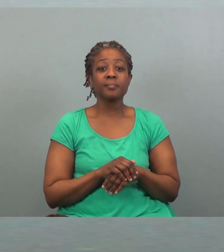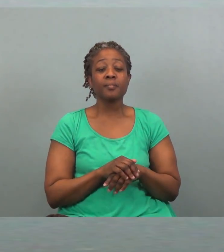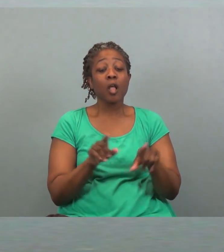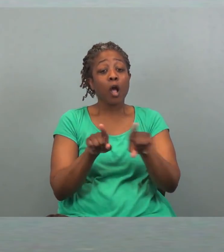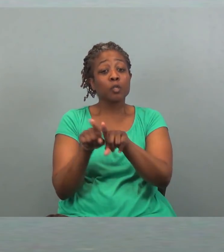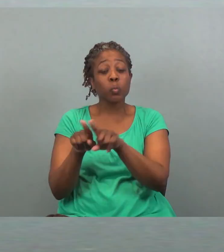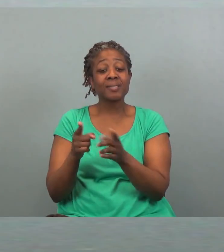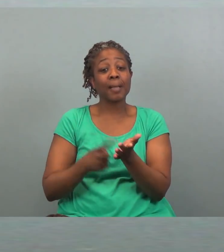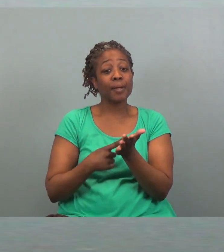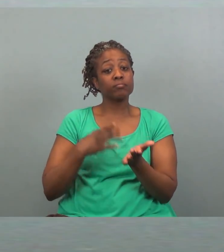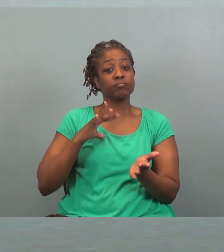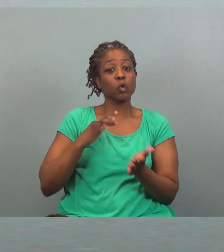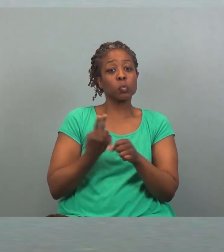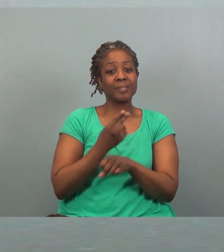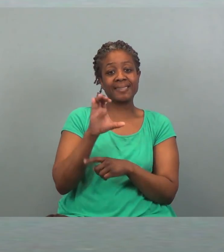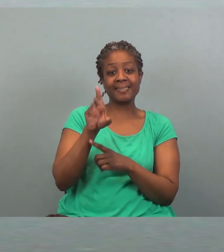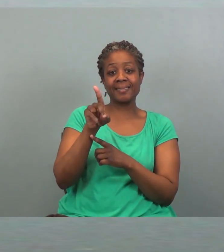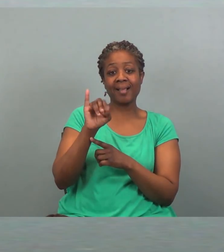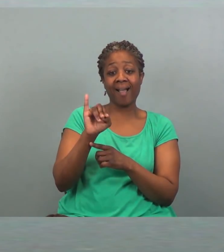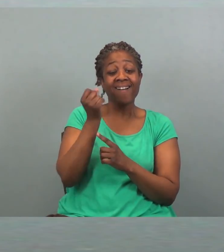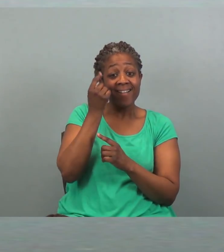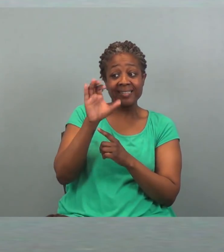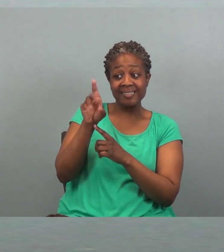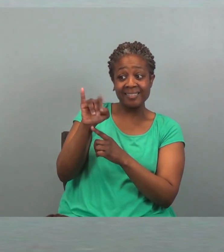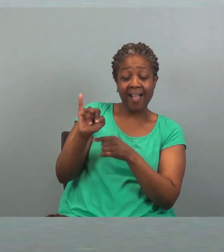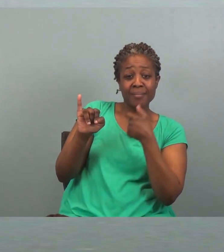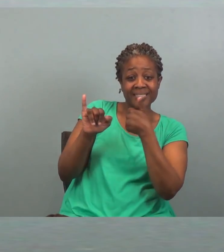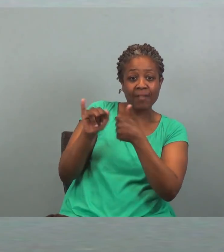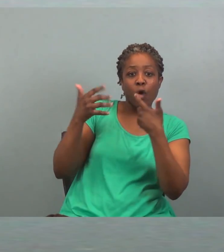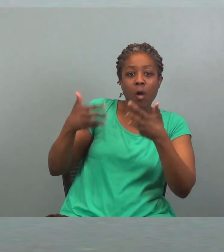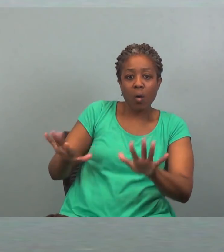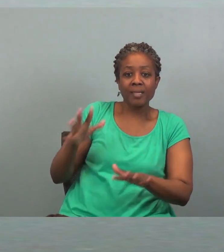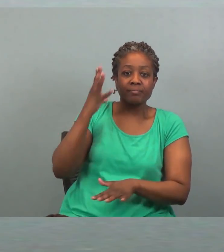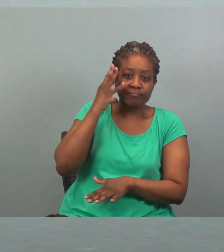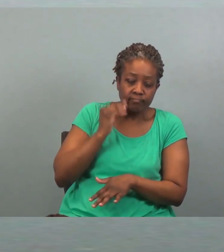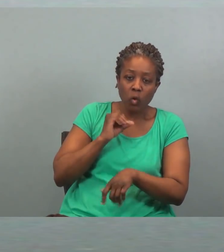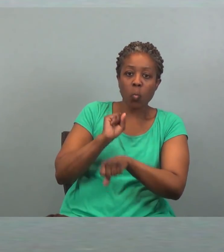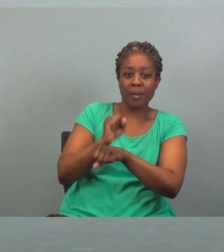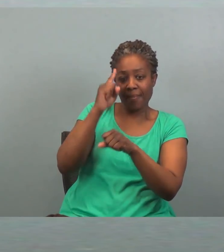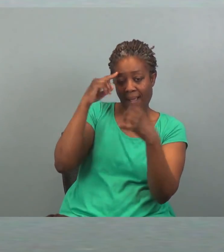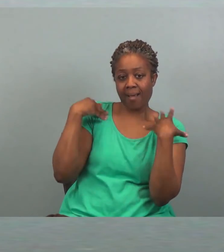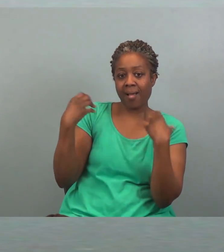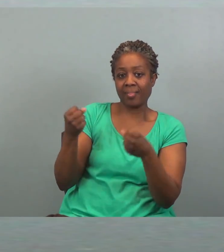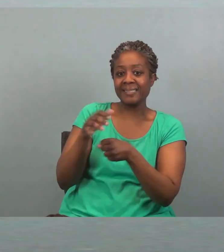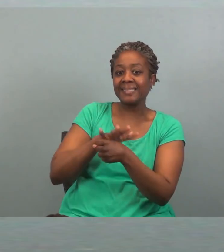At times, it's beneficial to team with a CDI who has already had experience working within